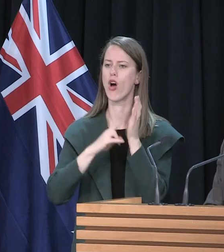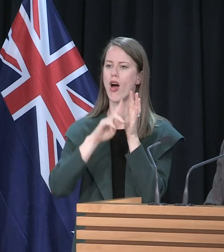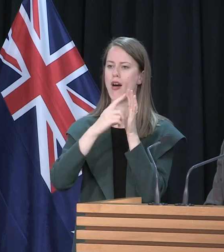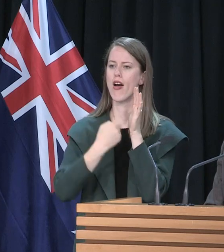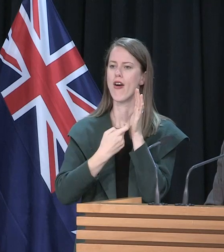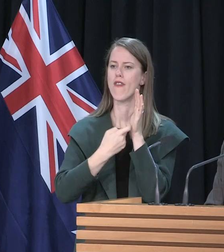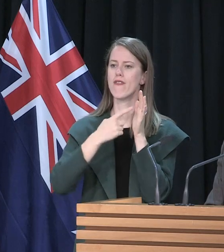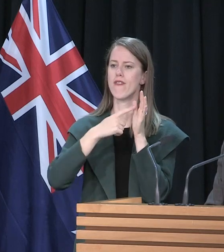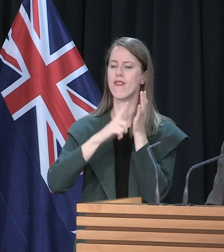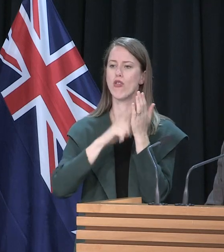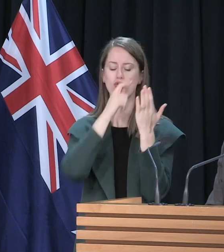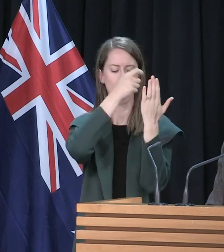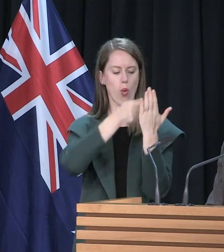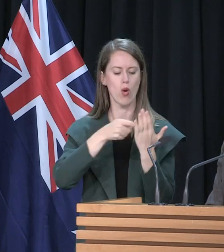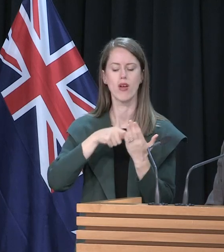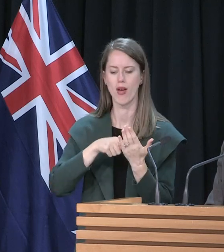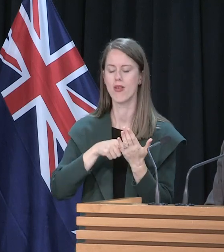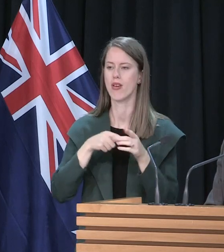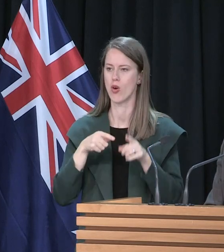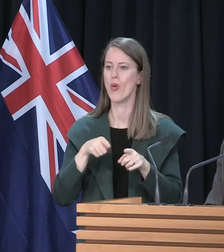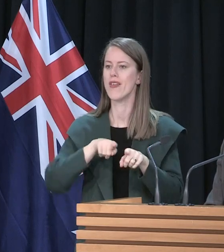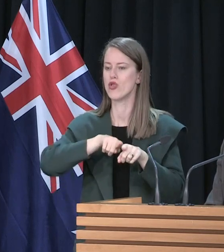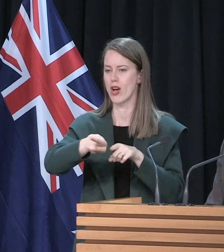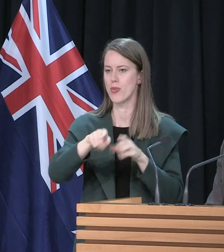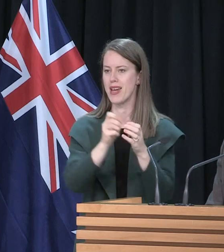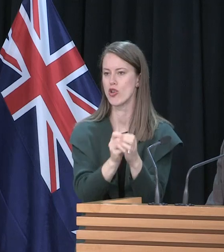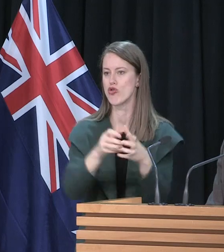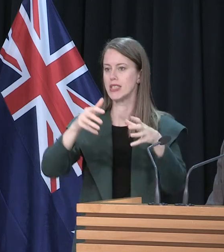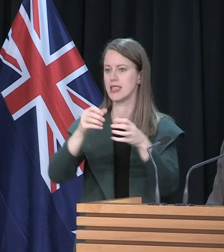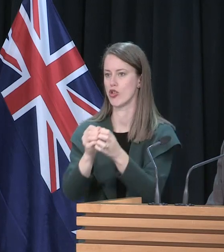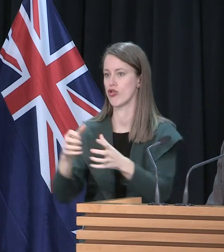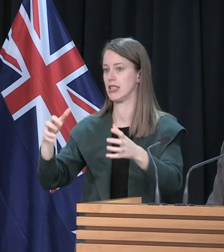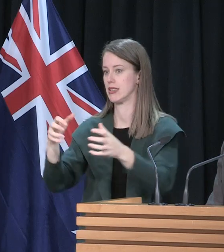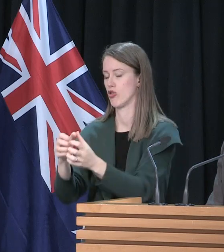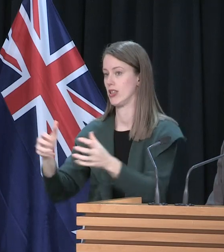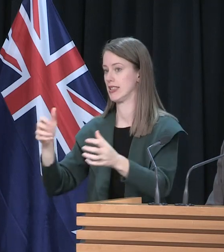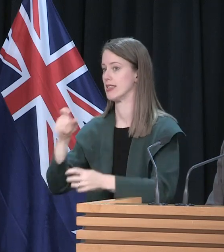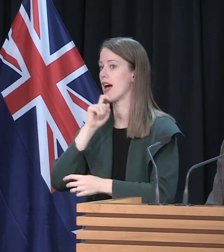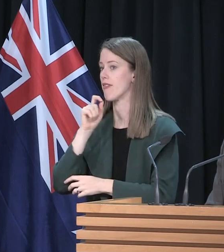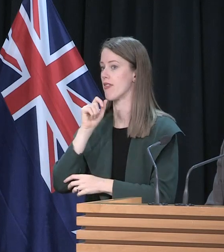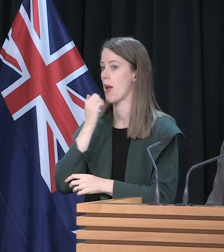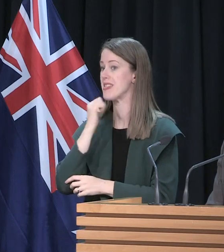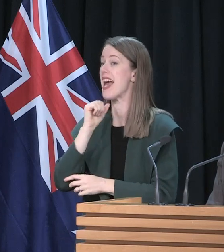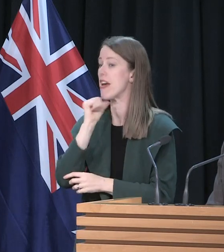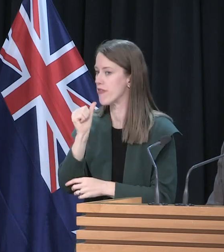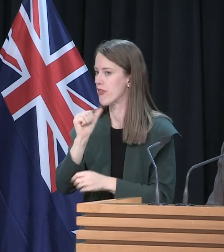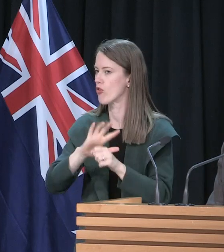contacts. Based on the recommendations from the Verrell report, Public Health